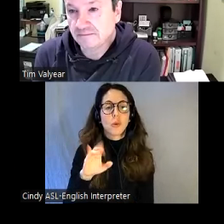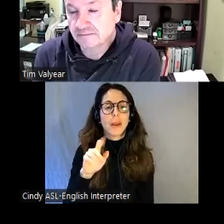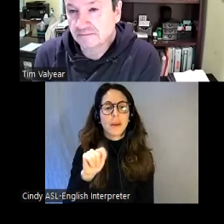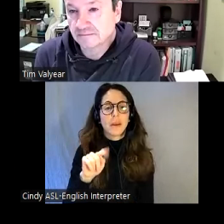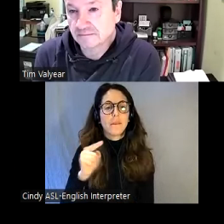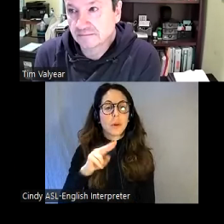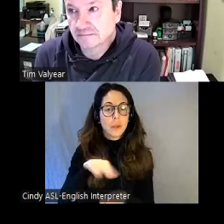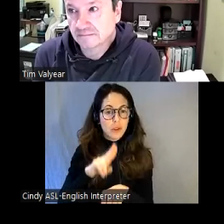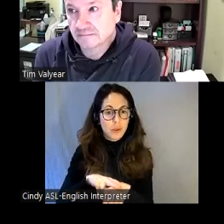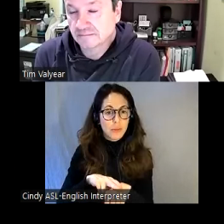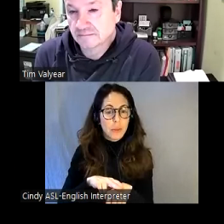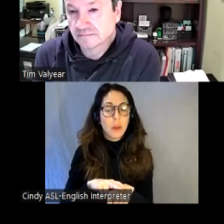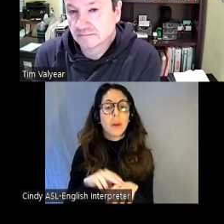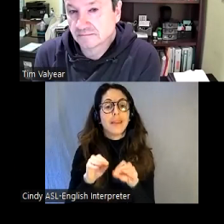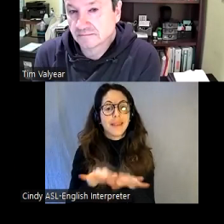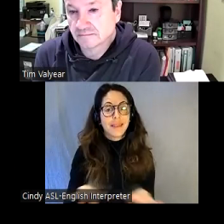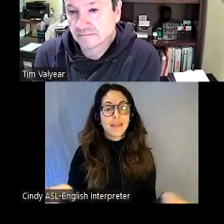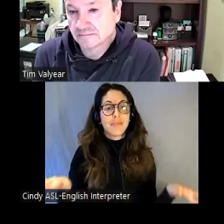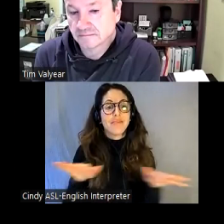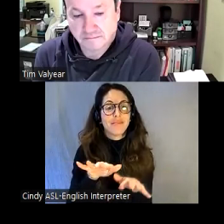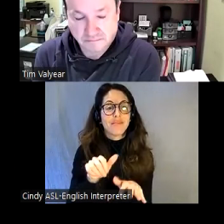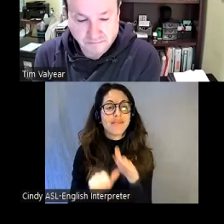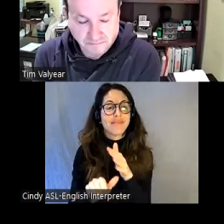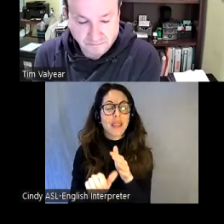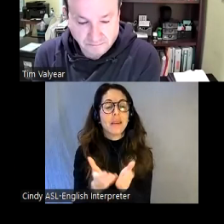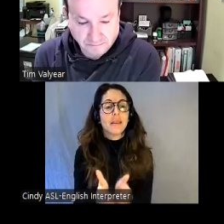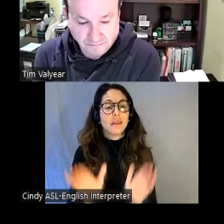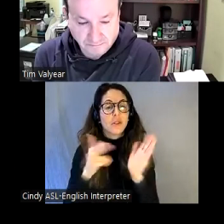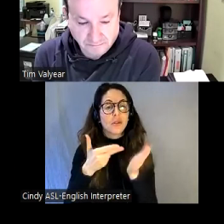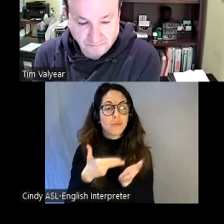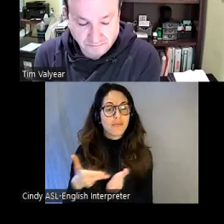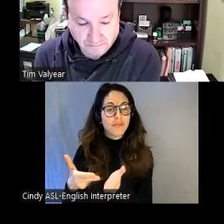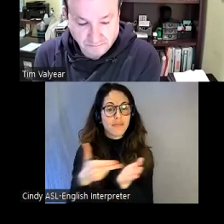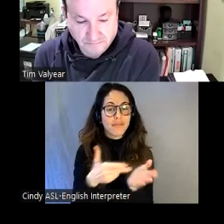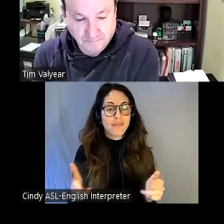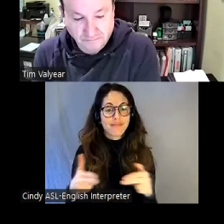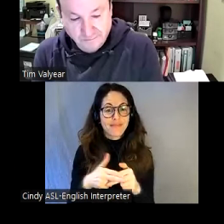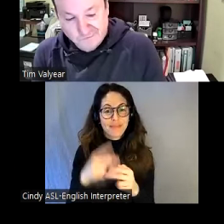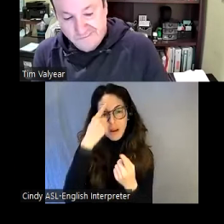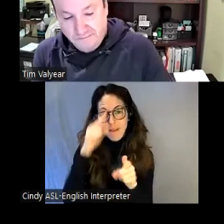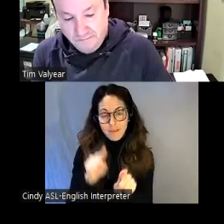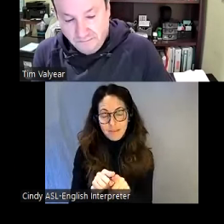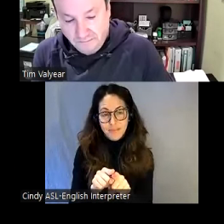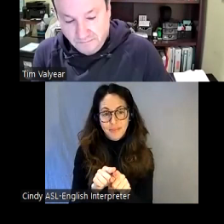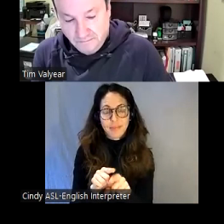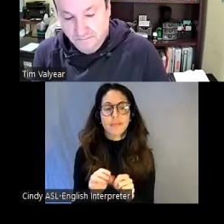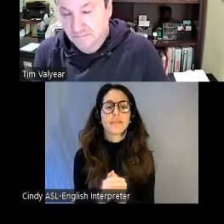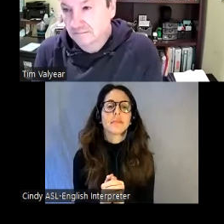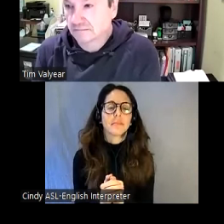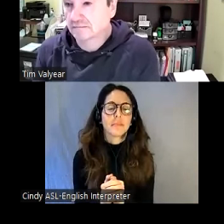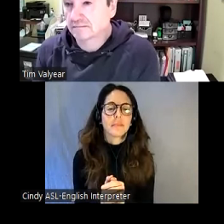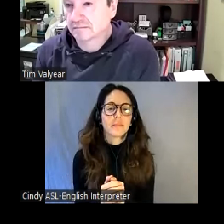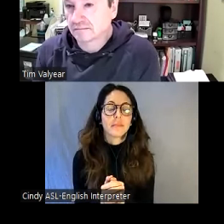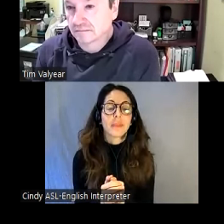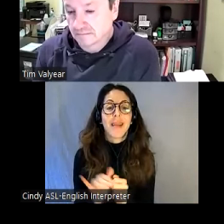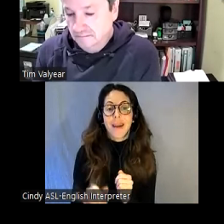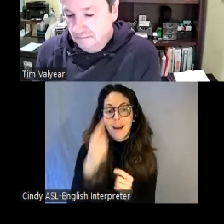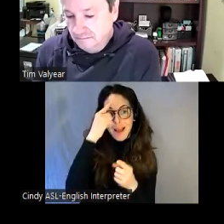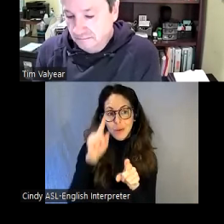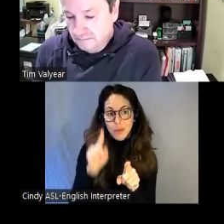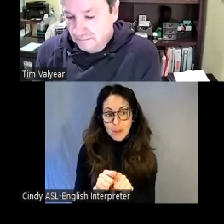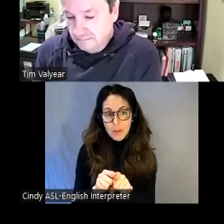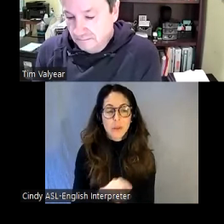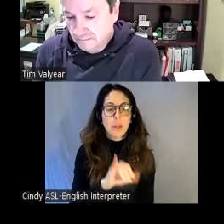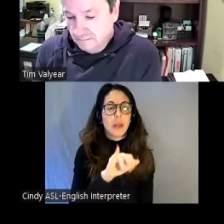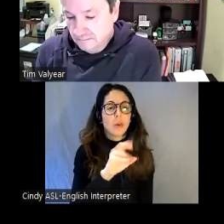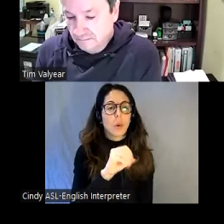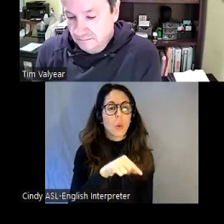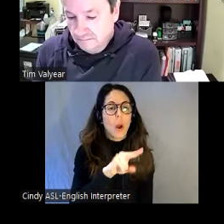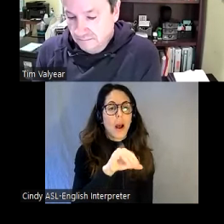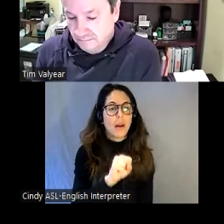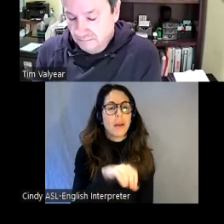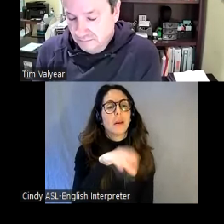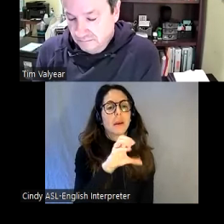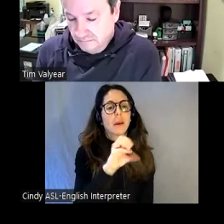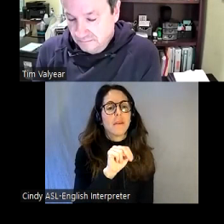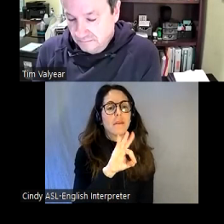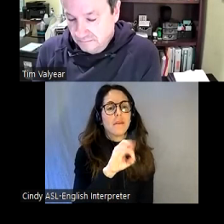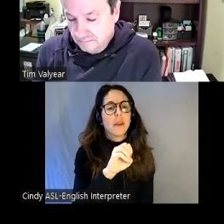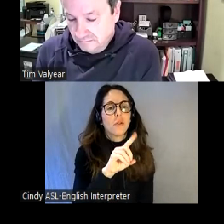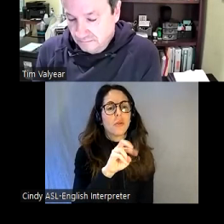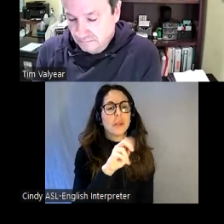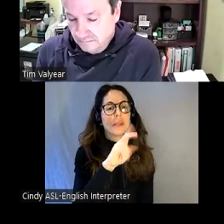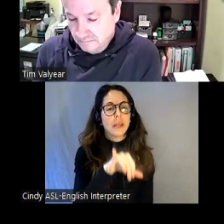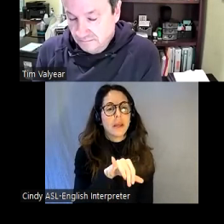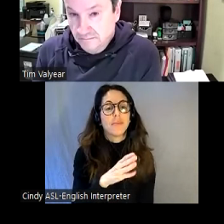is the territory